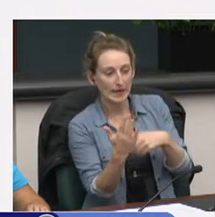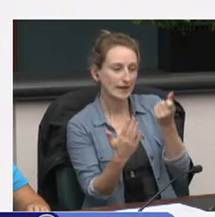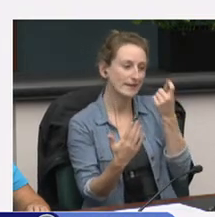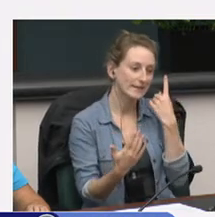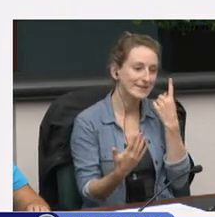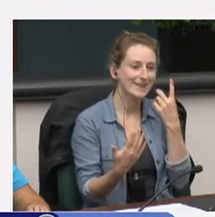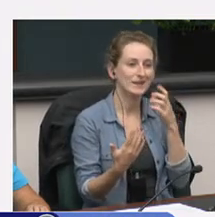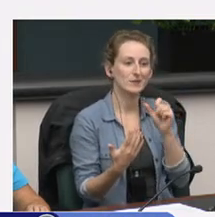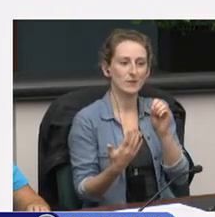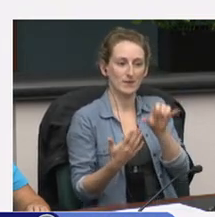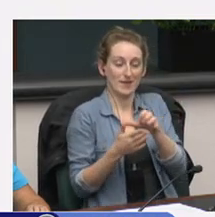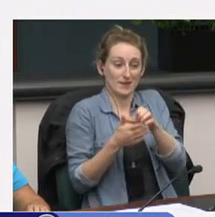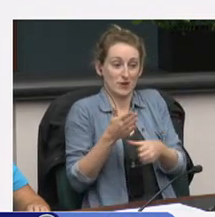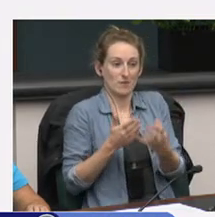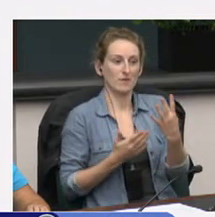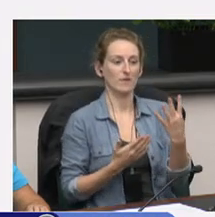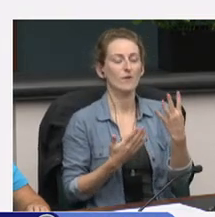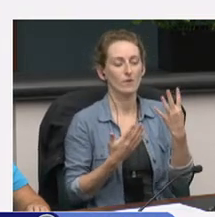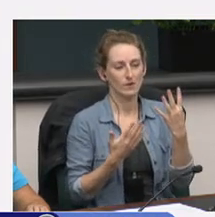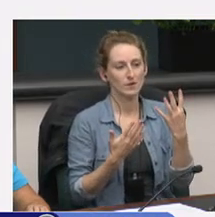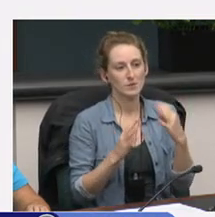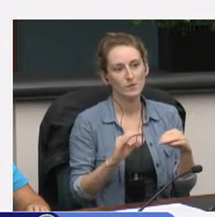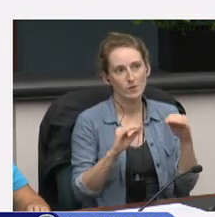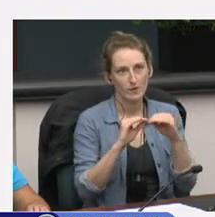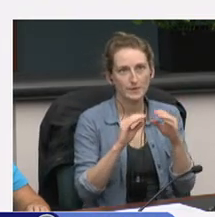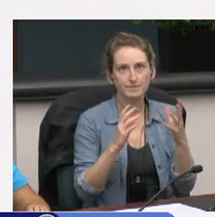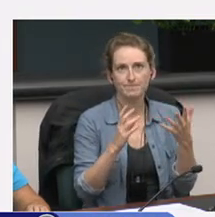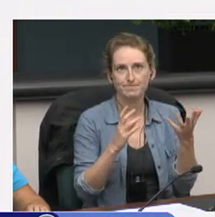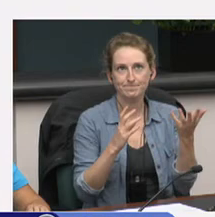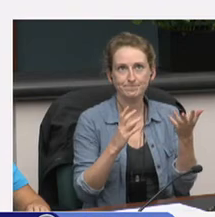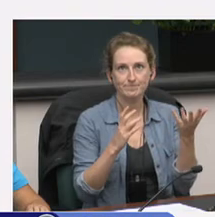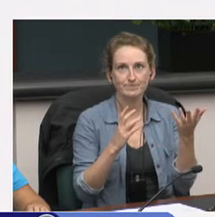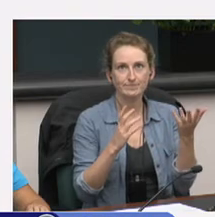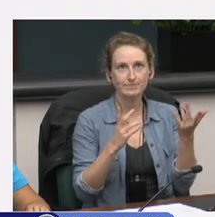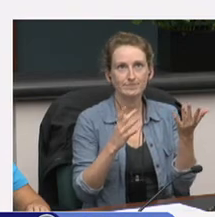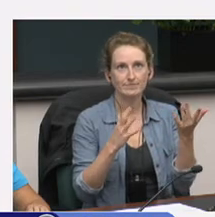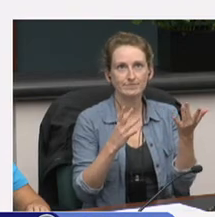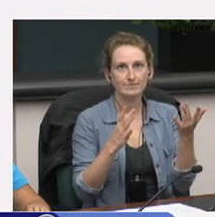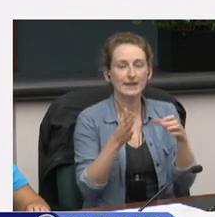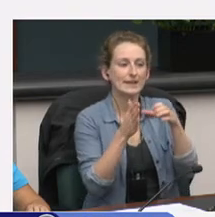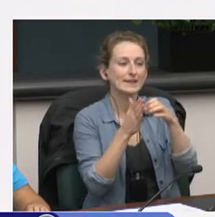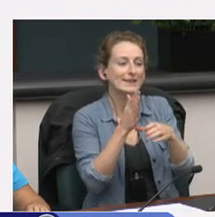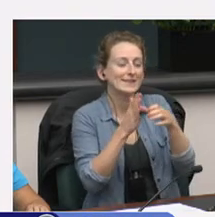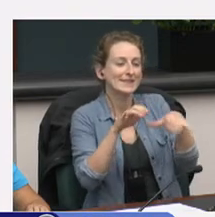of these standards have been separated to help clarify what what's going on